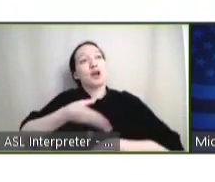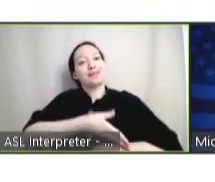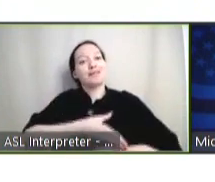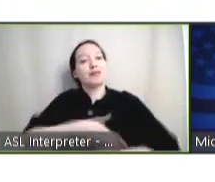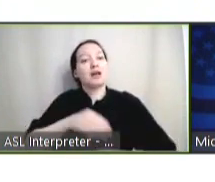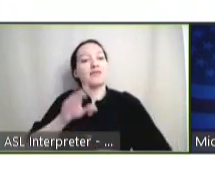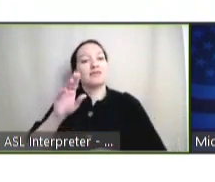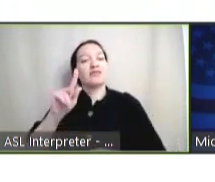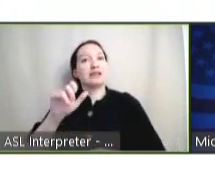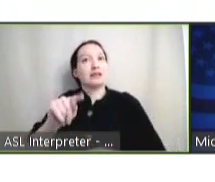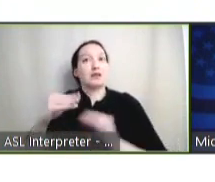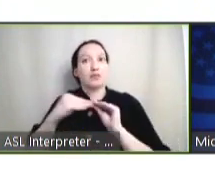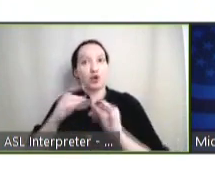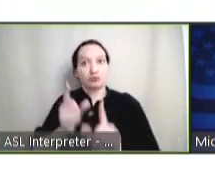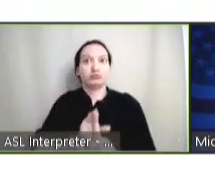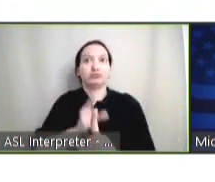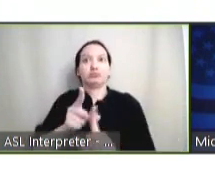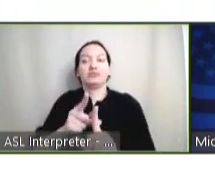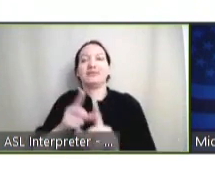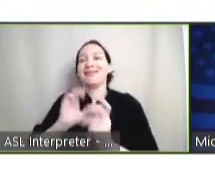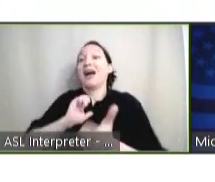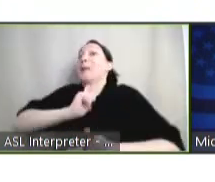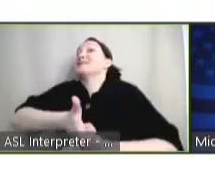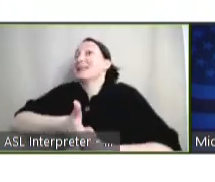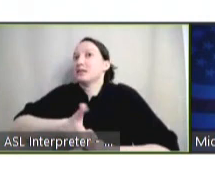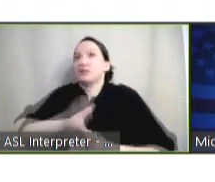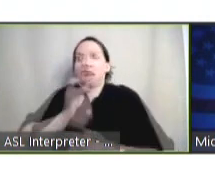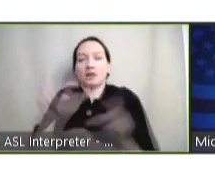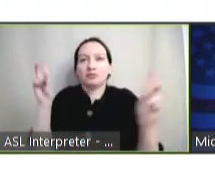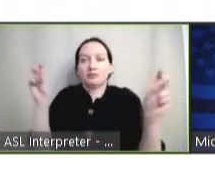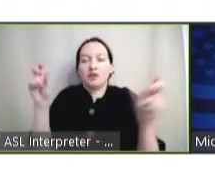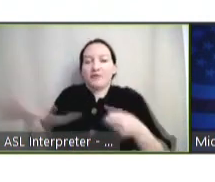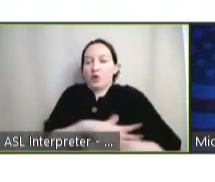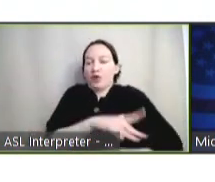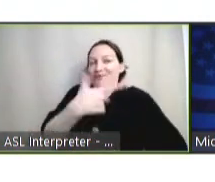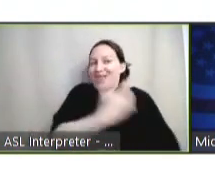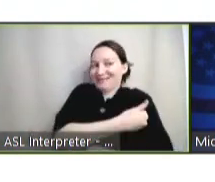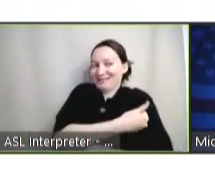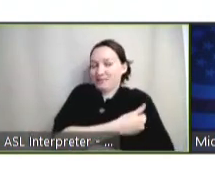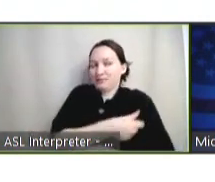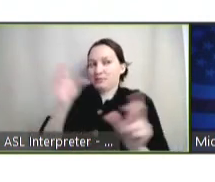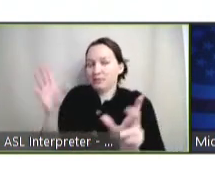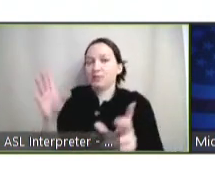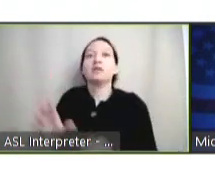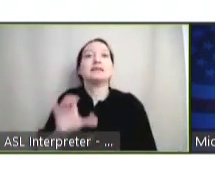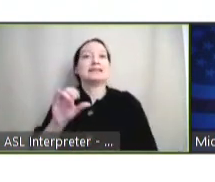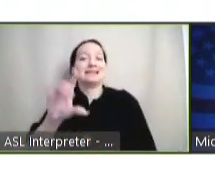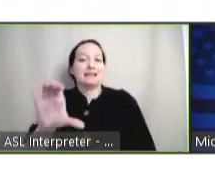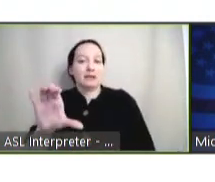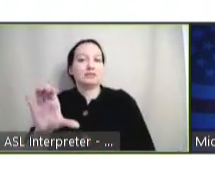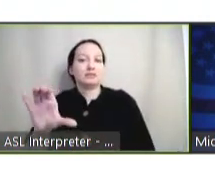even more toward a definition of up to date, rather than the current fully vaccinated, which I know CDC is moving away from slowly.